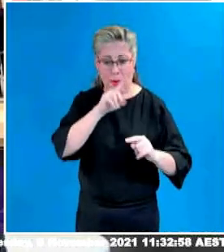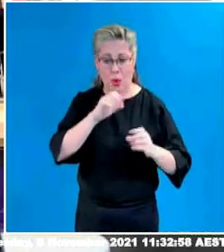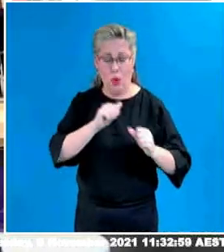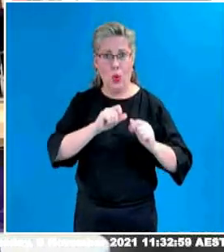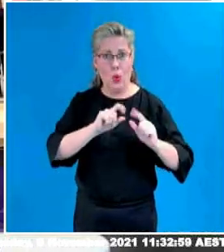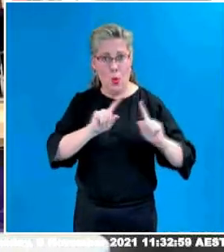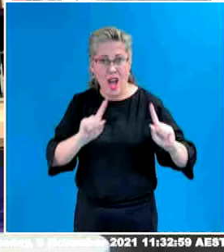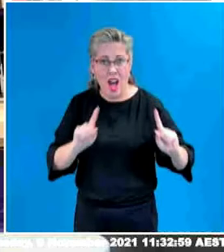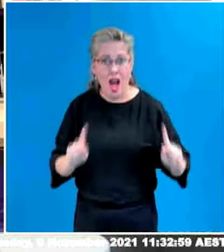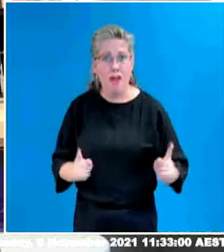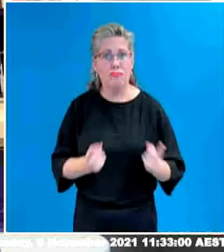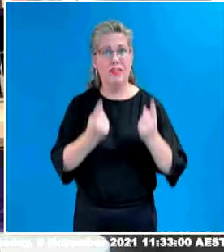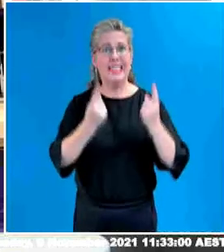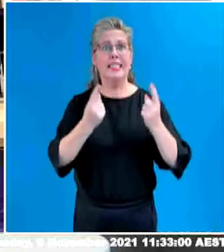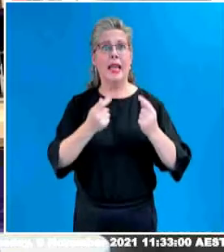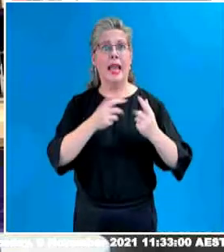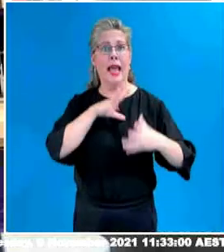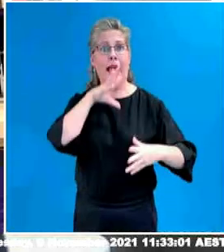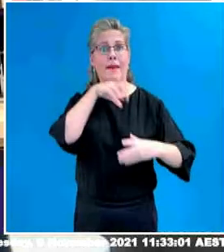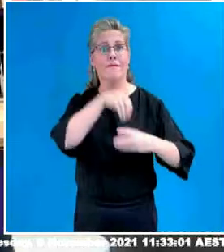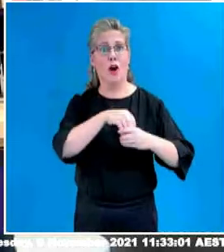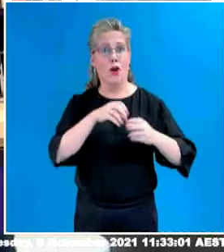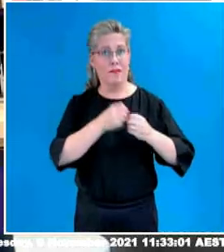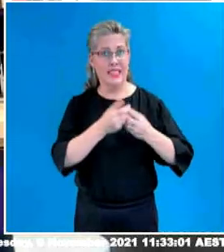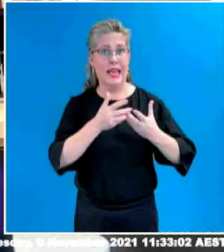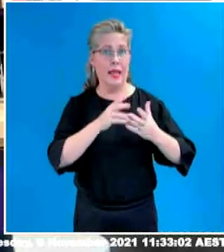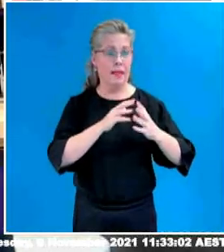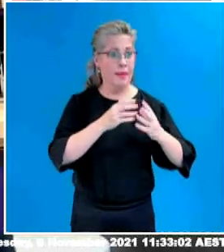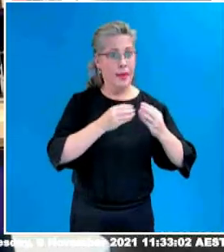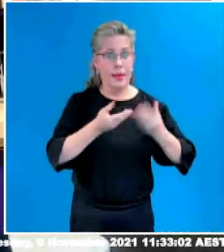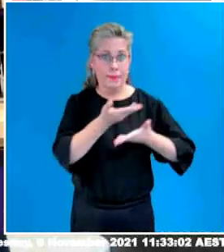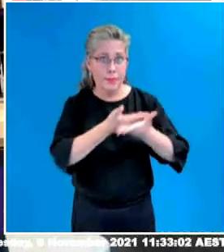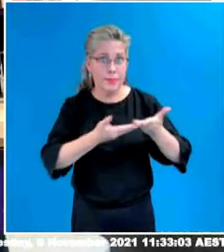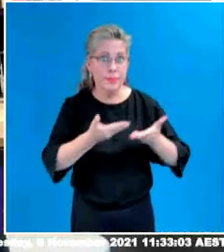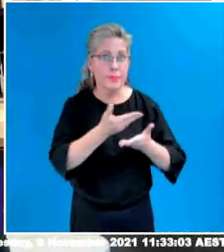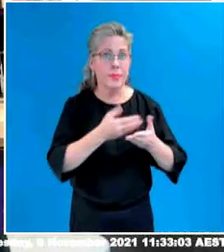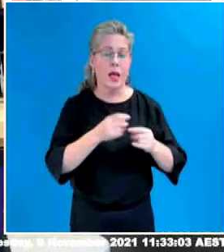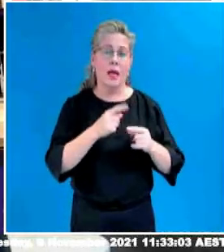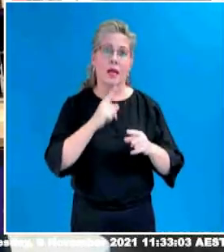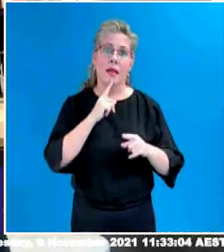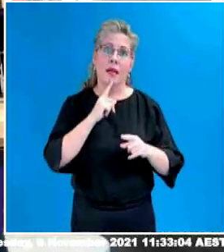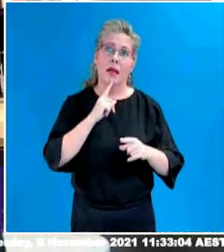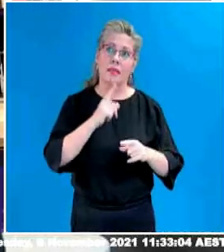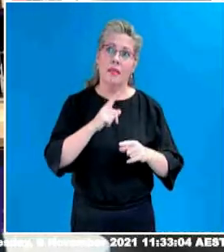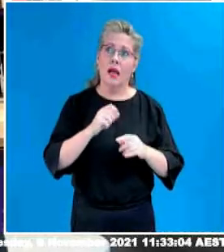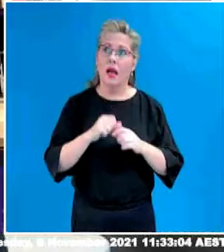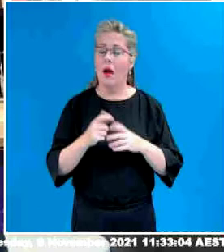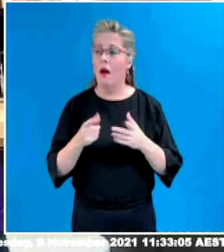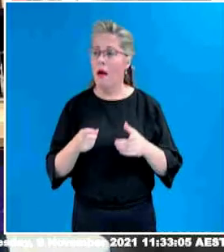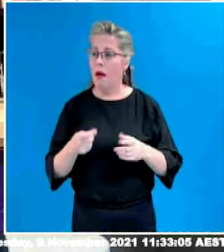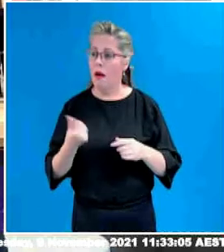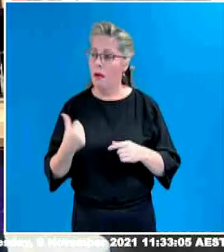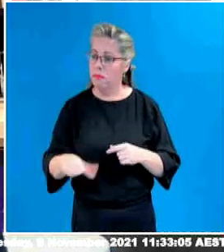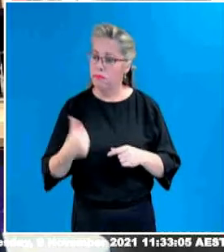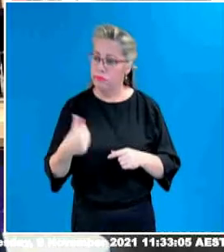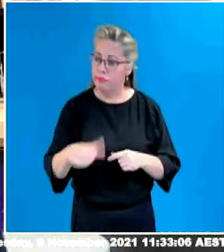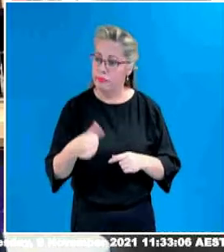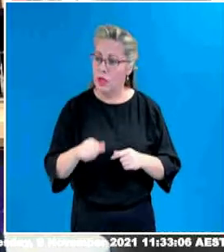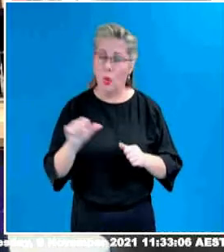they have since said there should have been a greater focus on migrant workers, rights of persons with disabilities, women, et cetera.